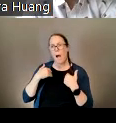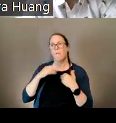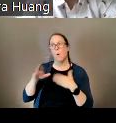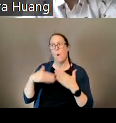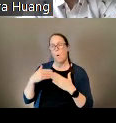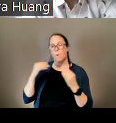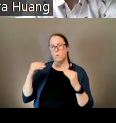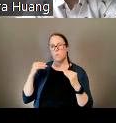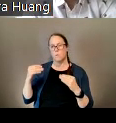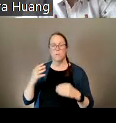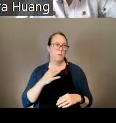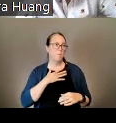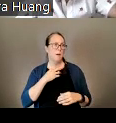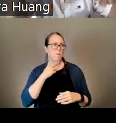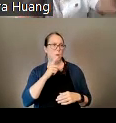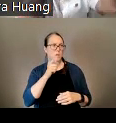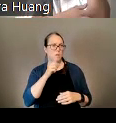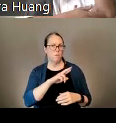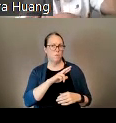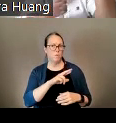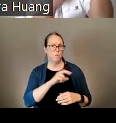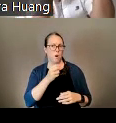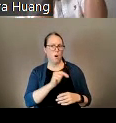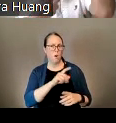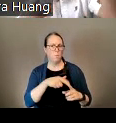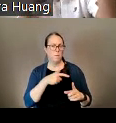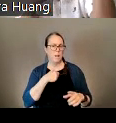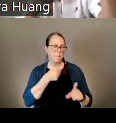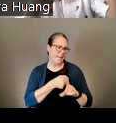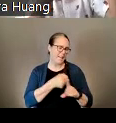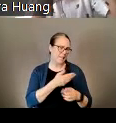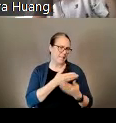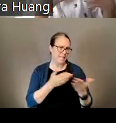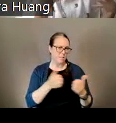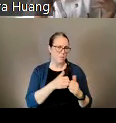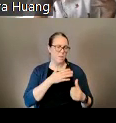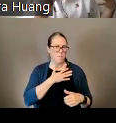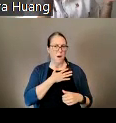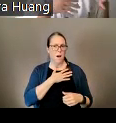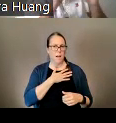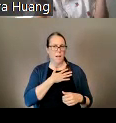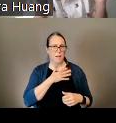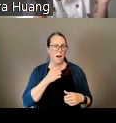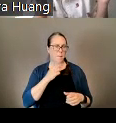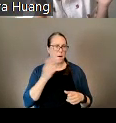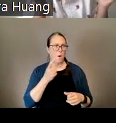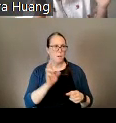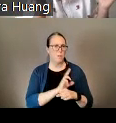My Voiceover always turns on when I'm slamming buttons with my elbow. when I'm eating a sandwich while using my laptop. And then my computer starts talking to me